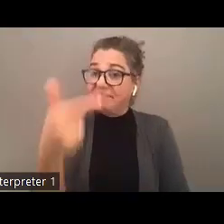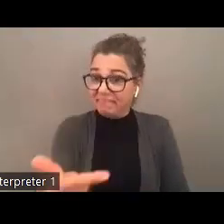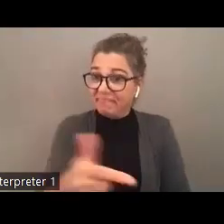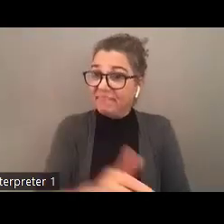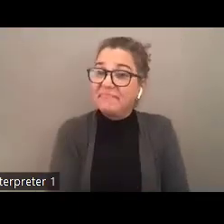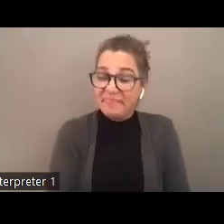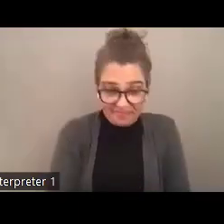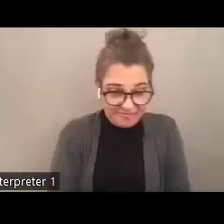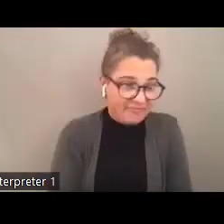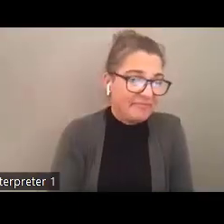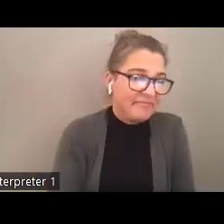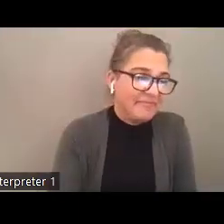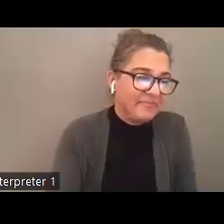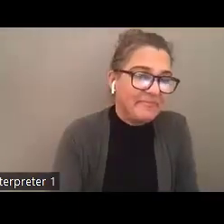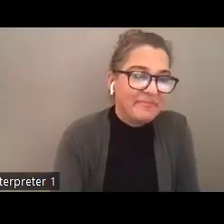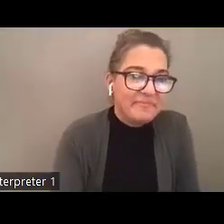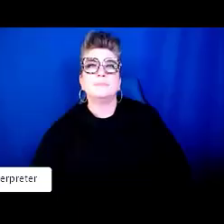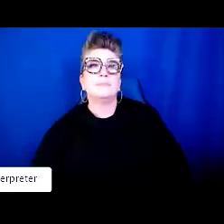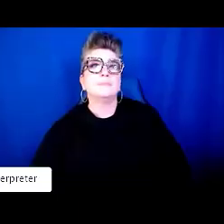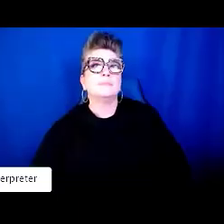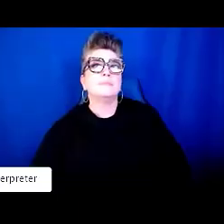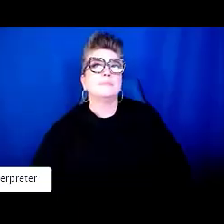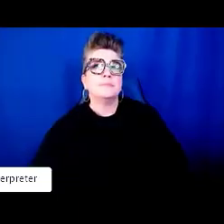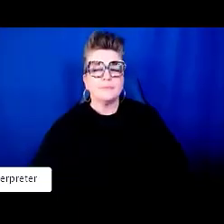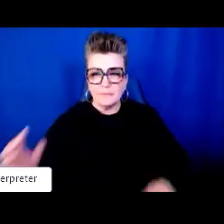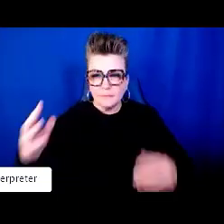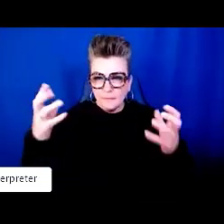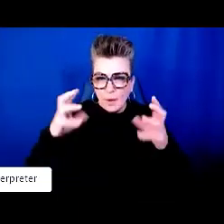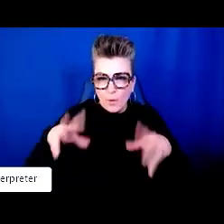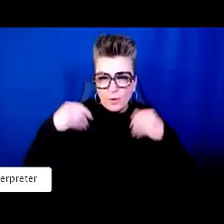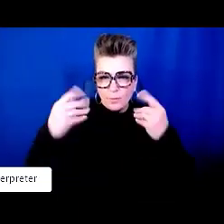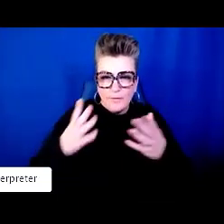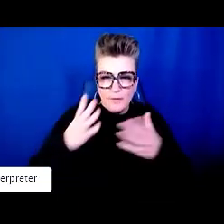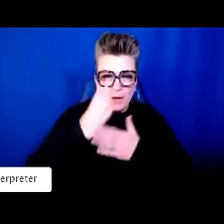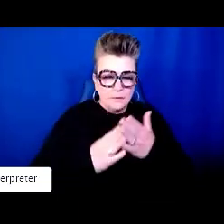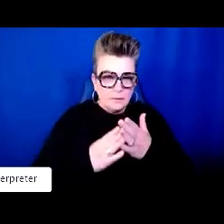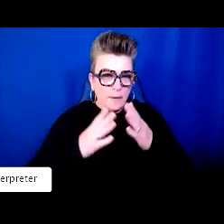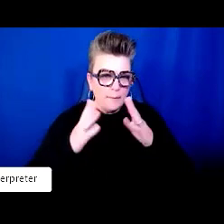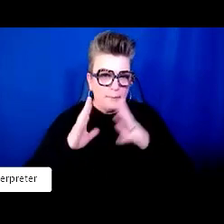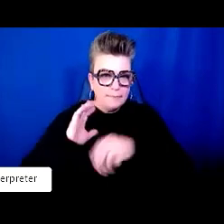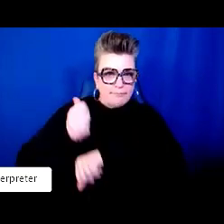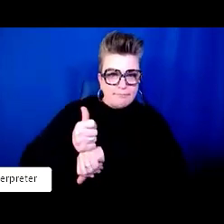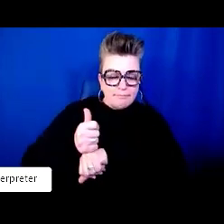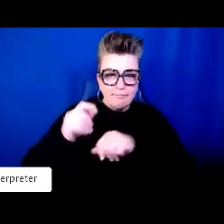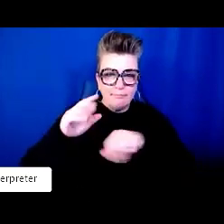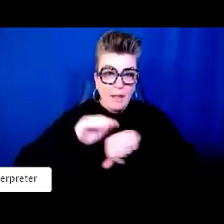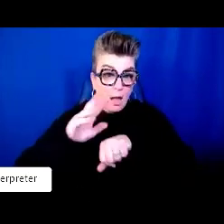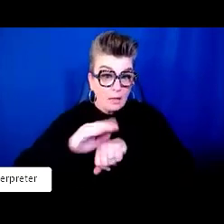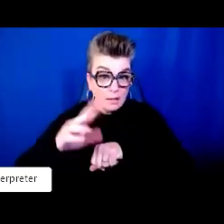where we provided some details on implementation of the DMS policy. We noted here that program staff